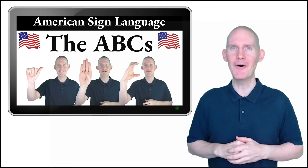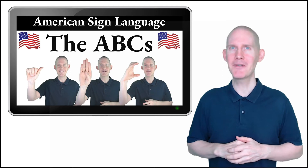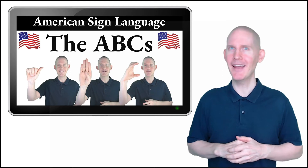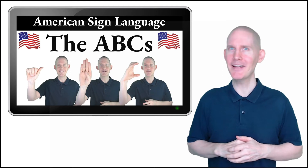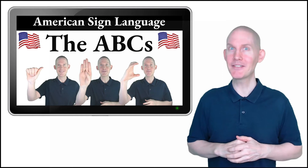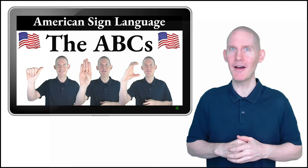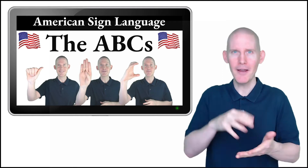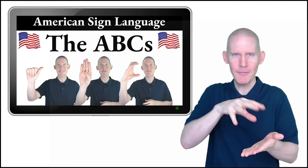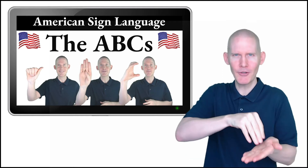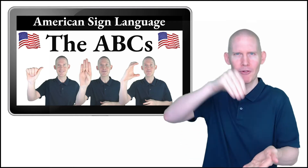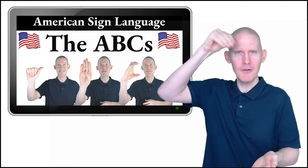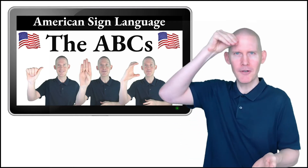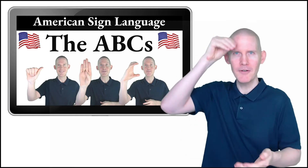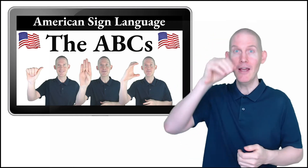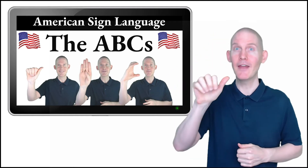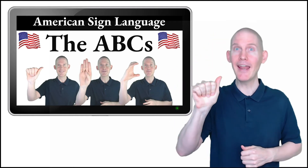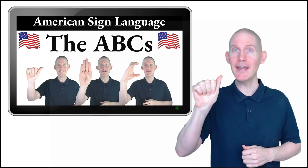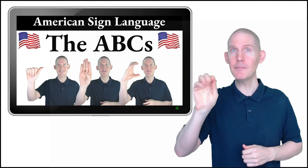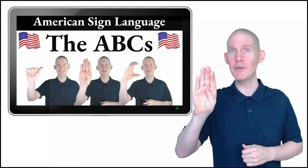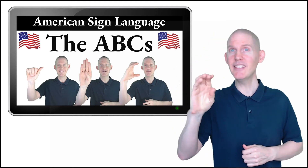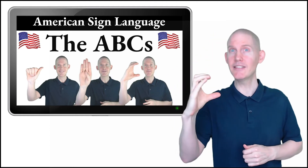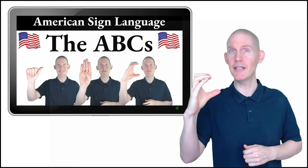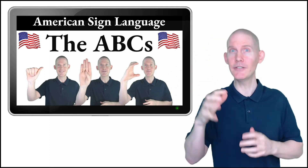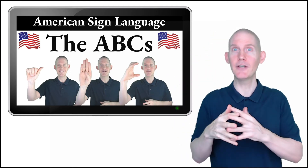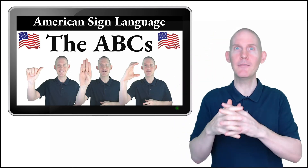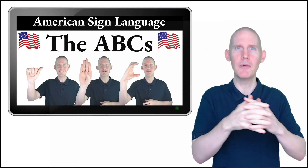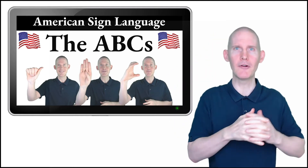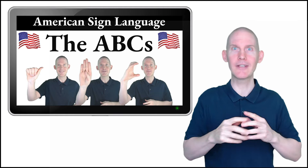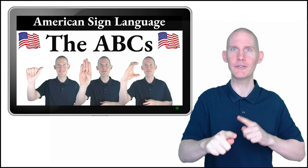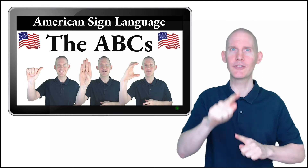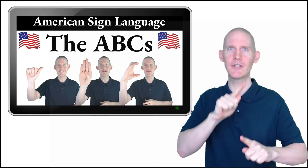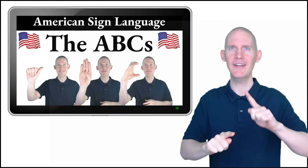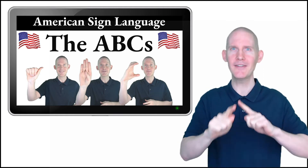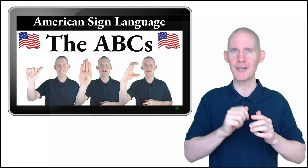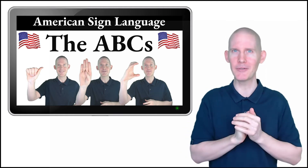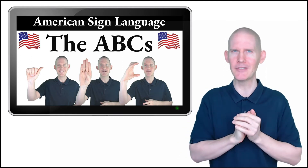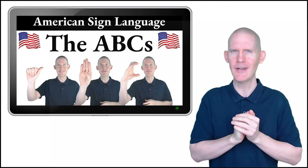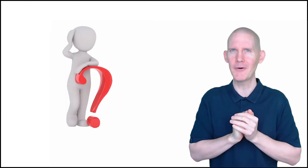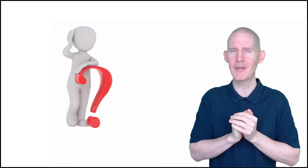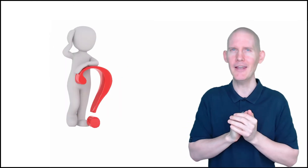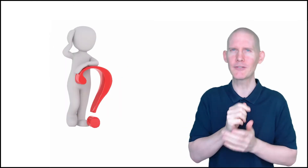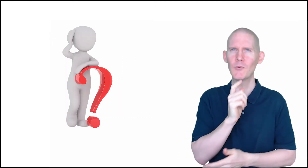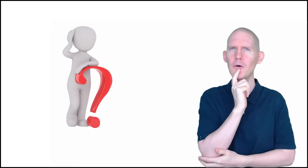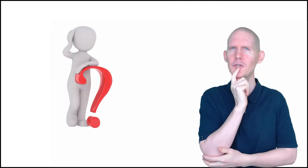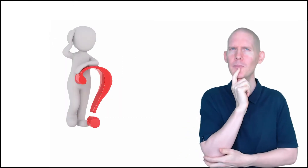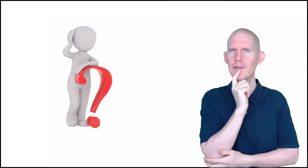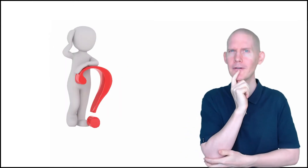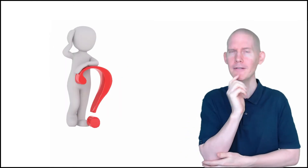OK, it's time to learn the ABCs in American Sign Language. OK, so what will you be learning?